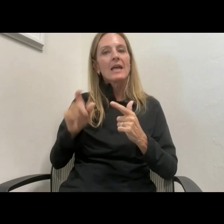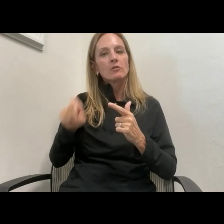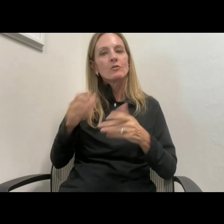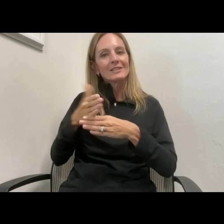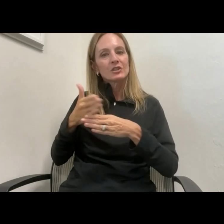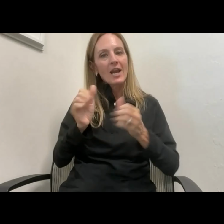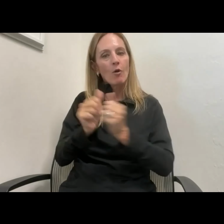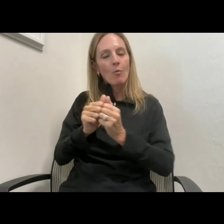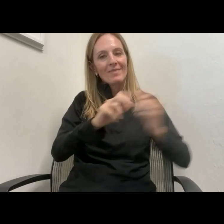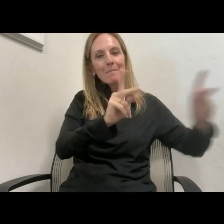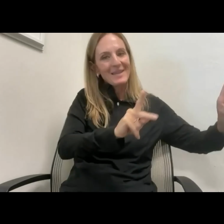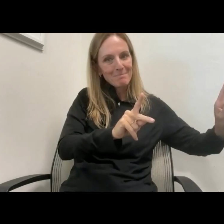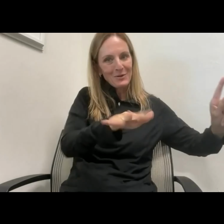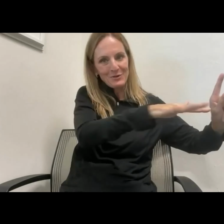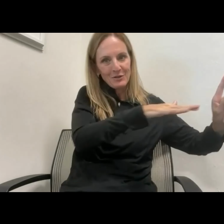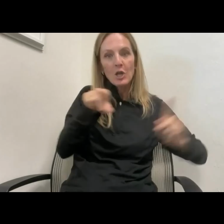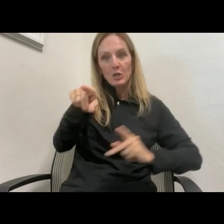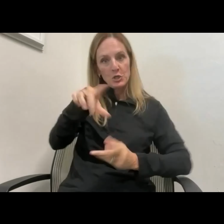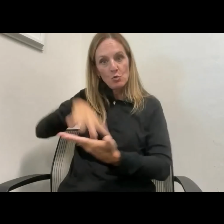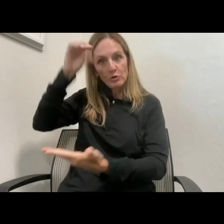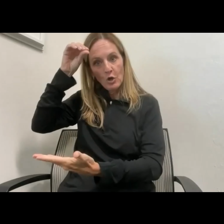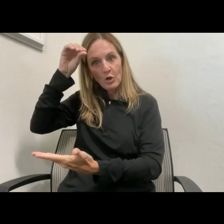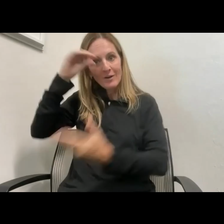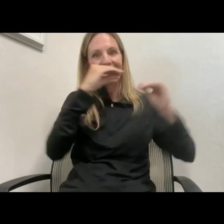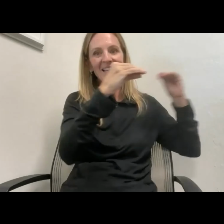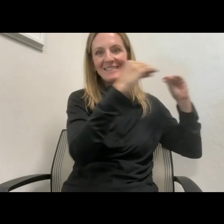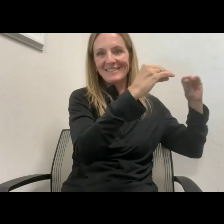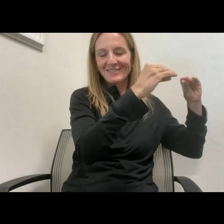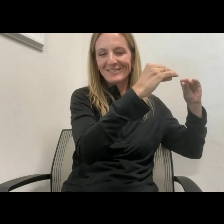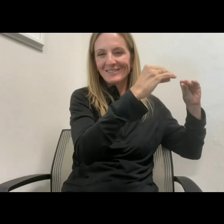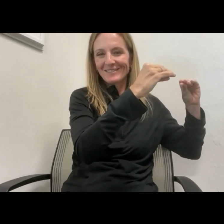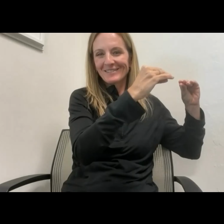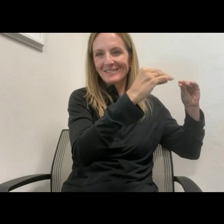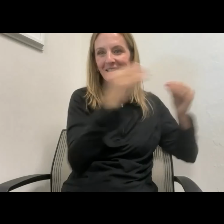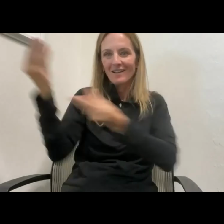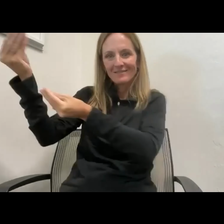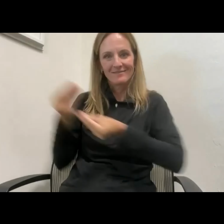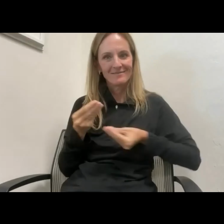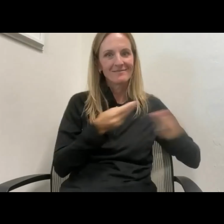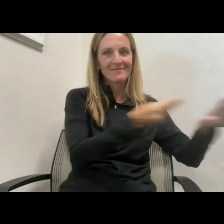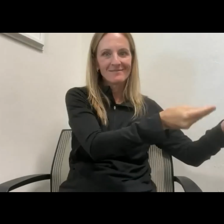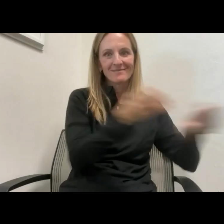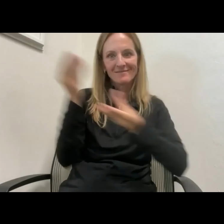All these good things. What did people say you know, that's a good good idea is to share,